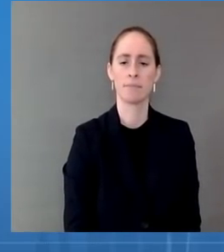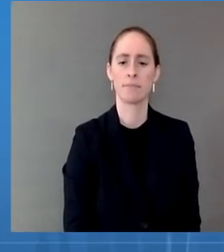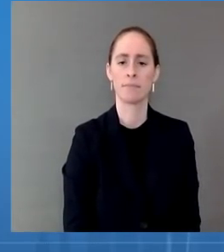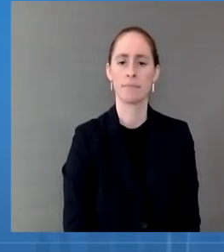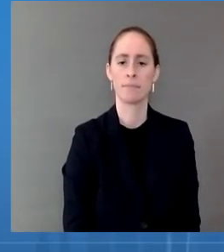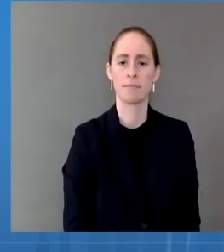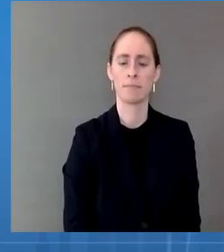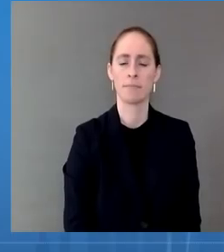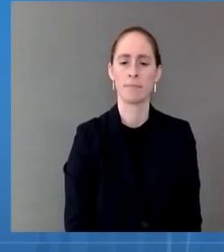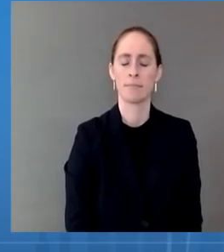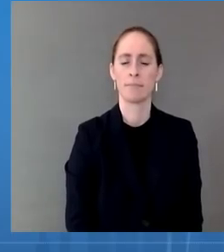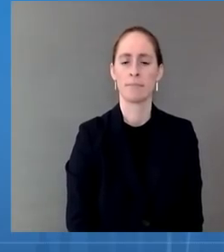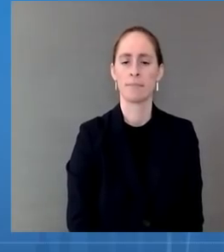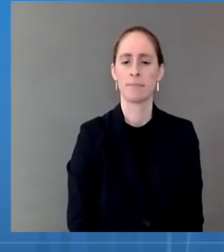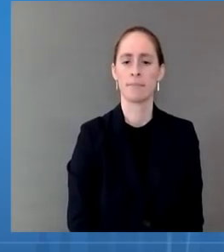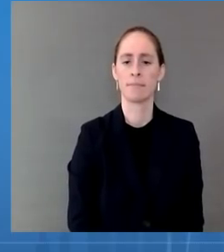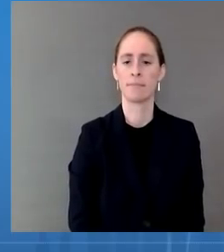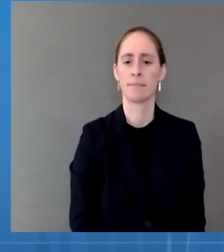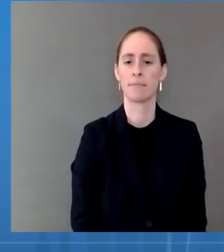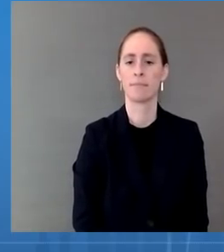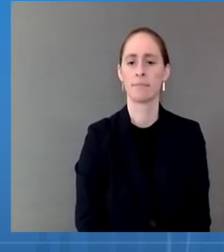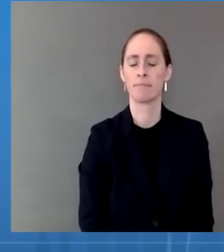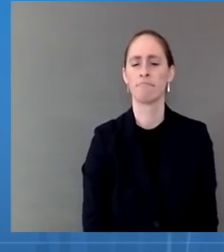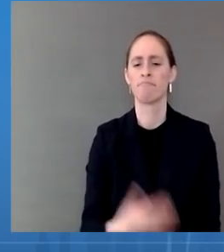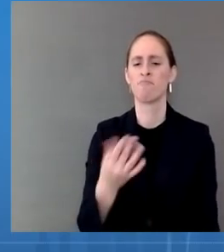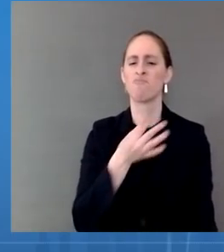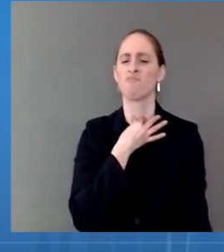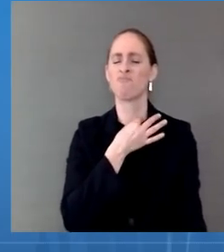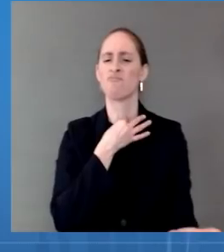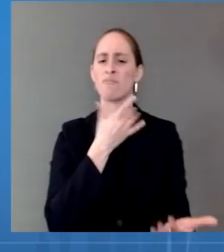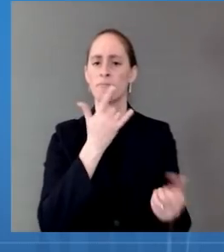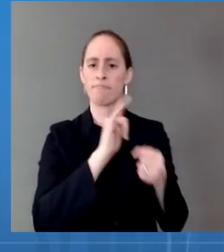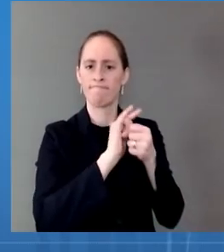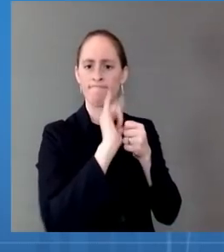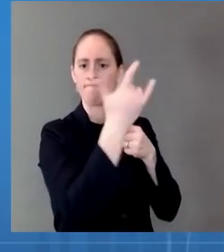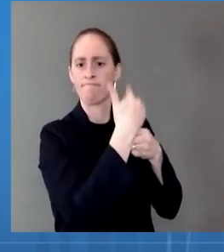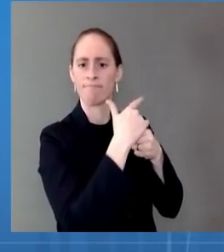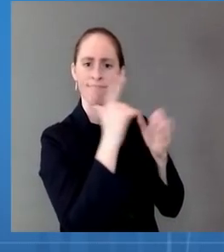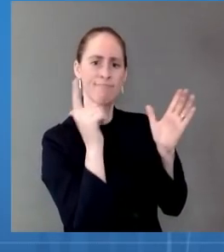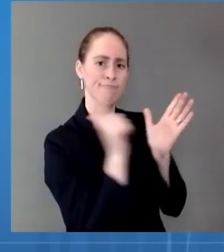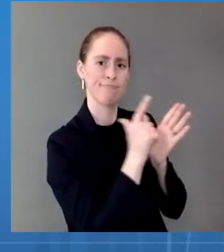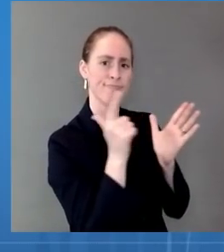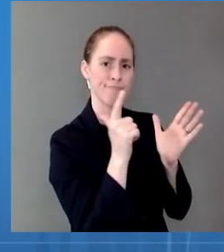is that after question and then one other for Dr. Walensky. The World Health Organization has said that travel